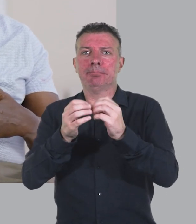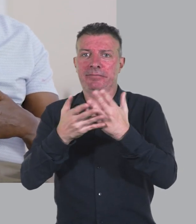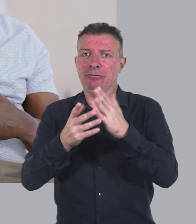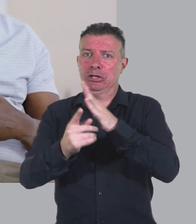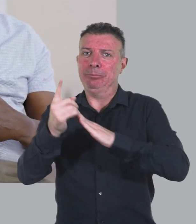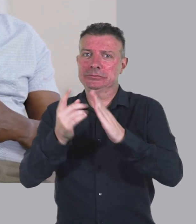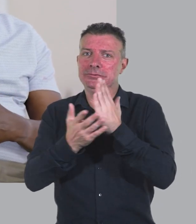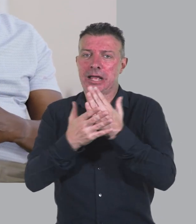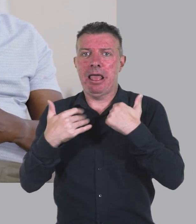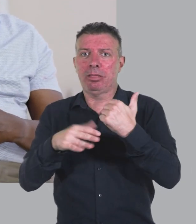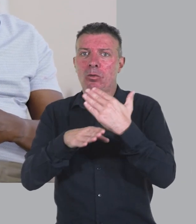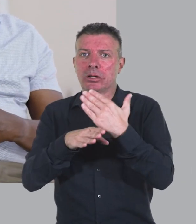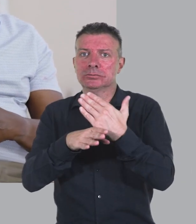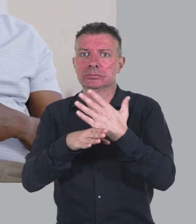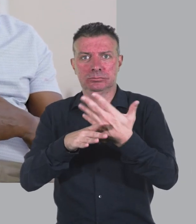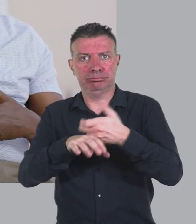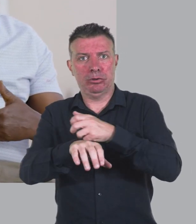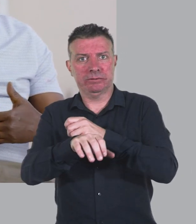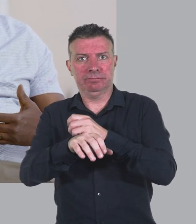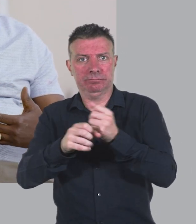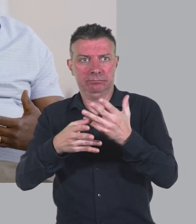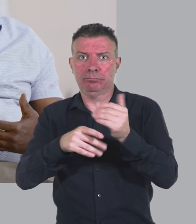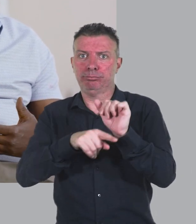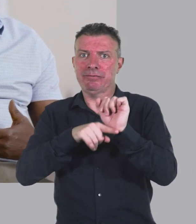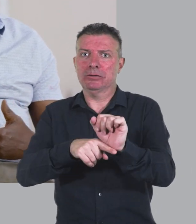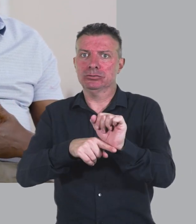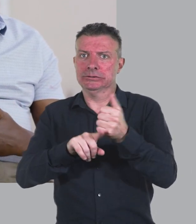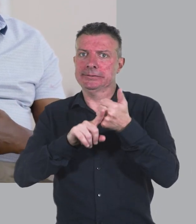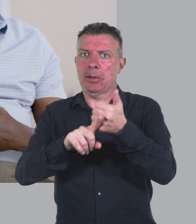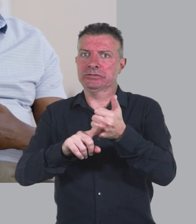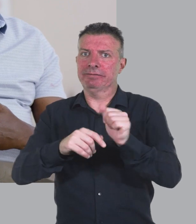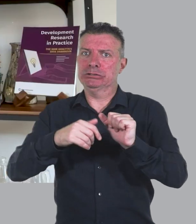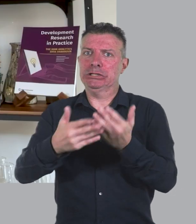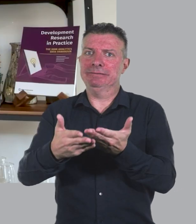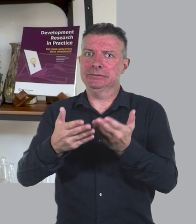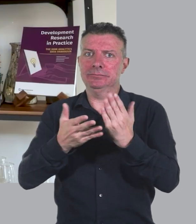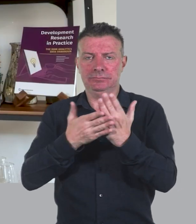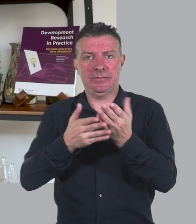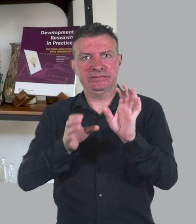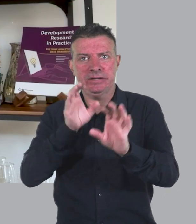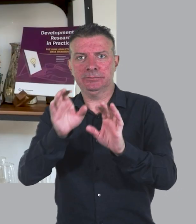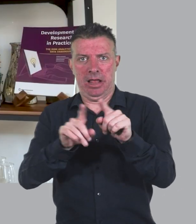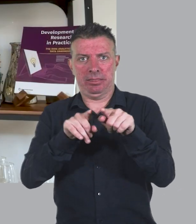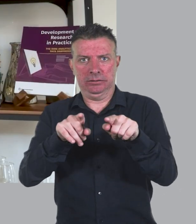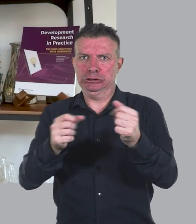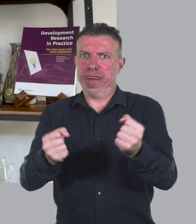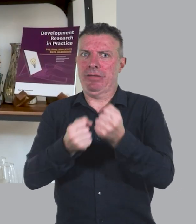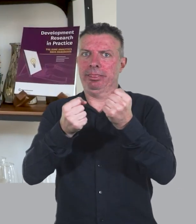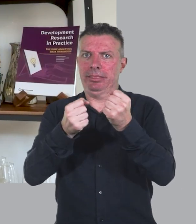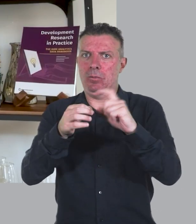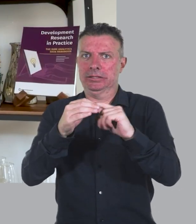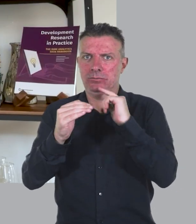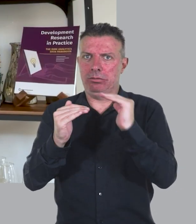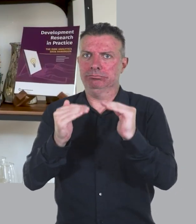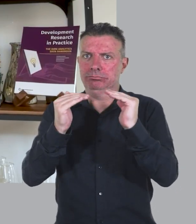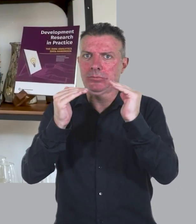health workers who proactively provide preventive and supportive services. Investments that strengthen the quality of the market and train